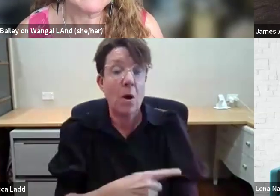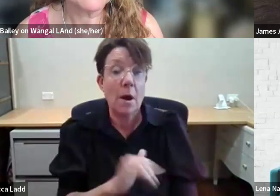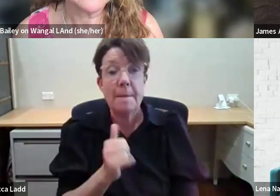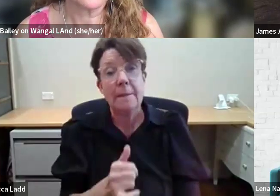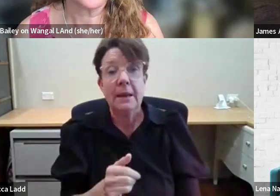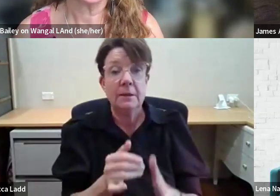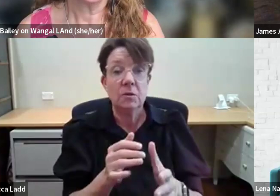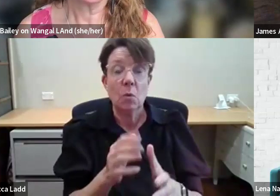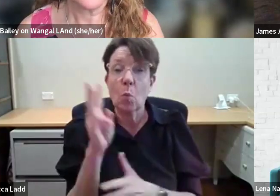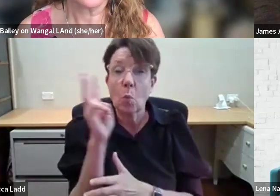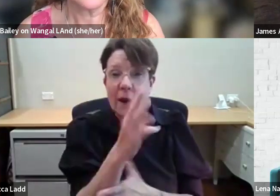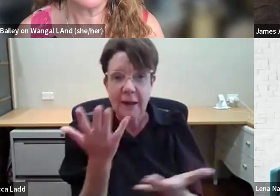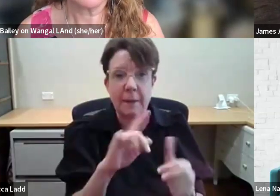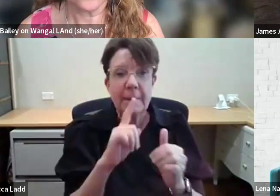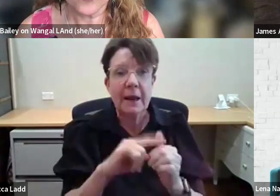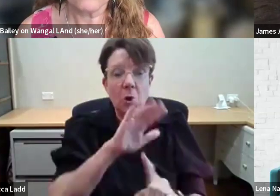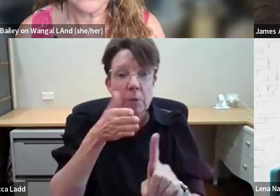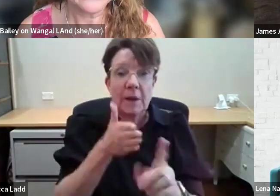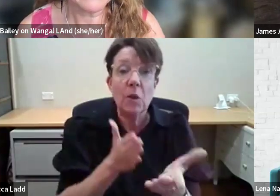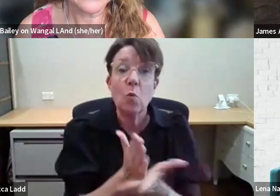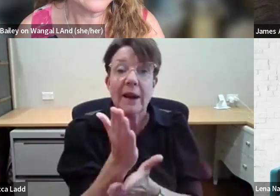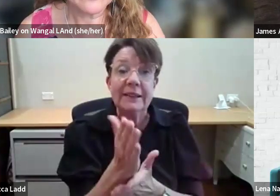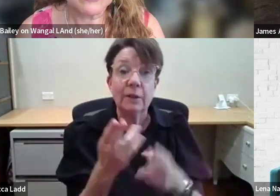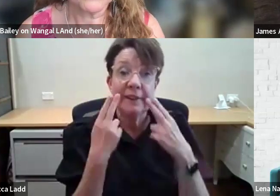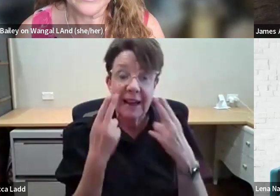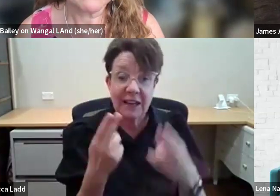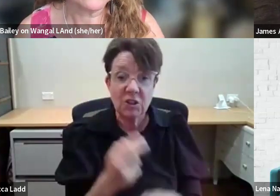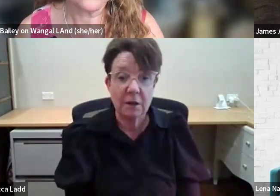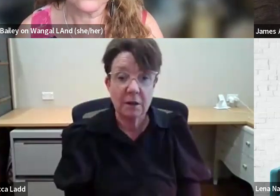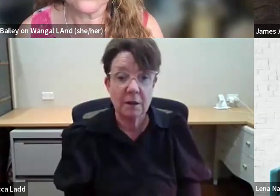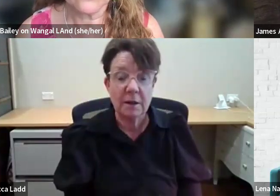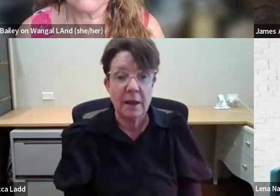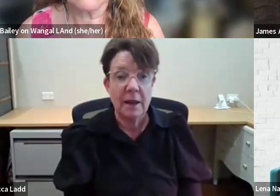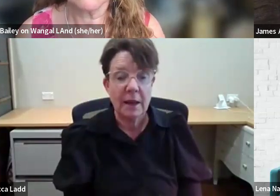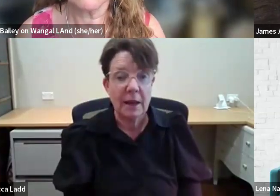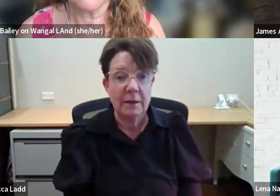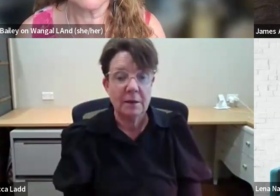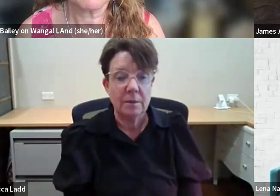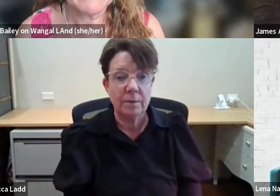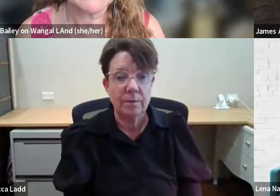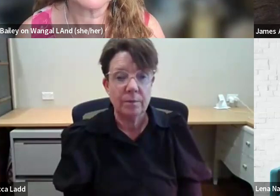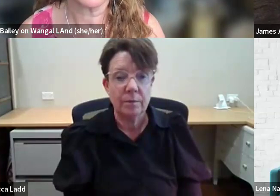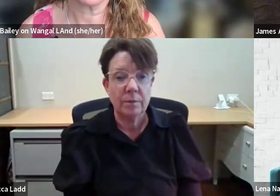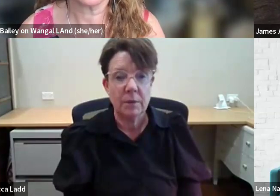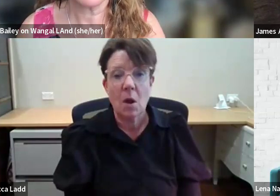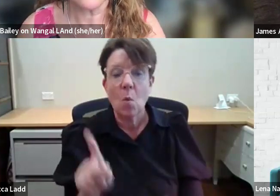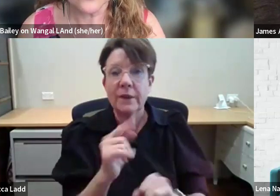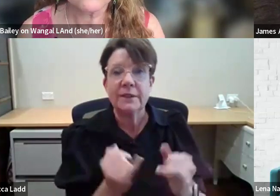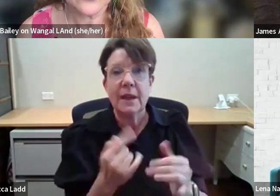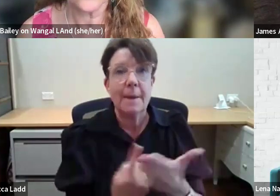on species extinction, there is an awful lot of disempowered in that story. Another piece of responsibility and stewardship, and